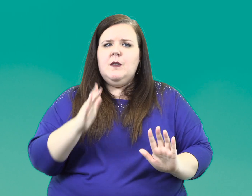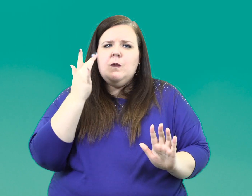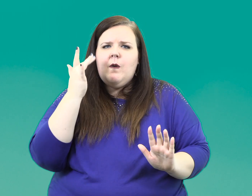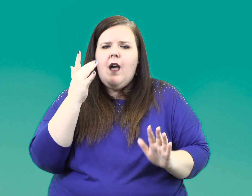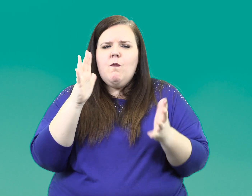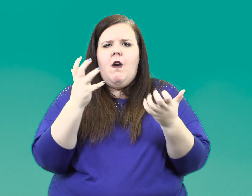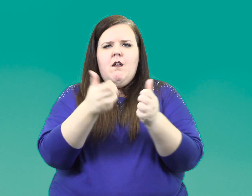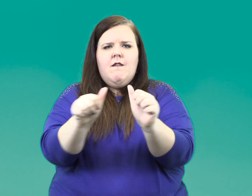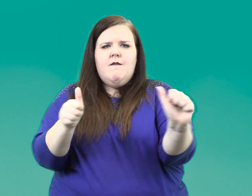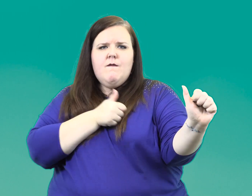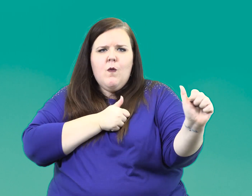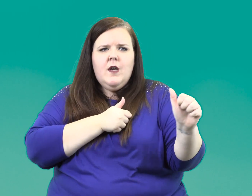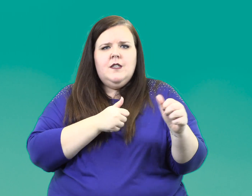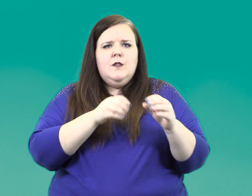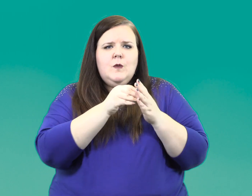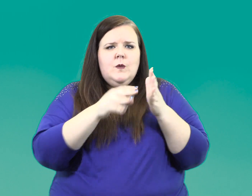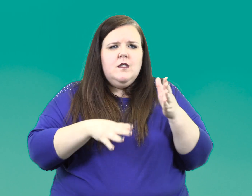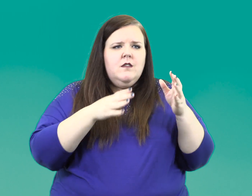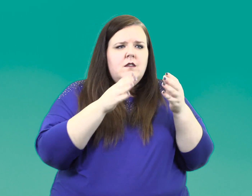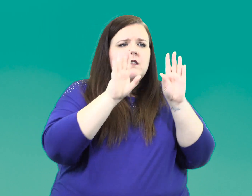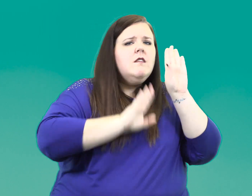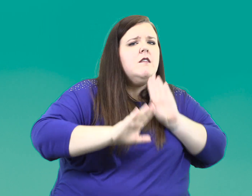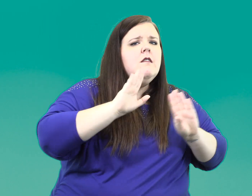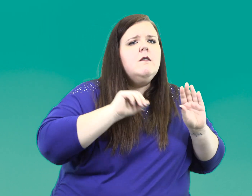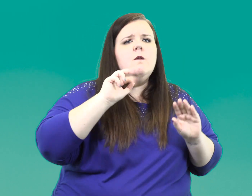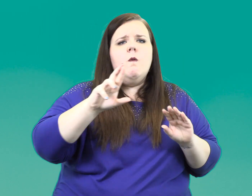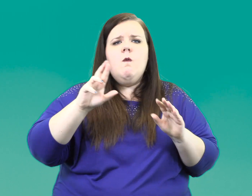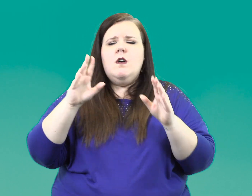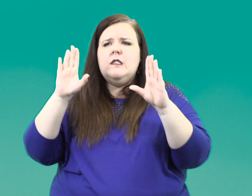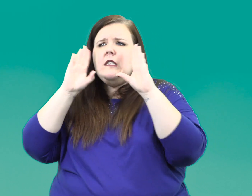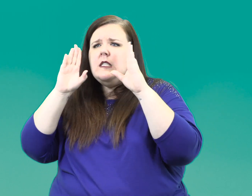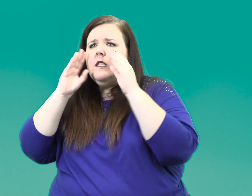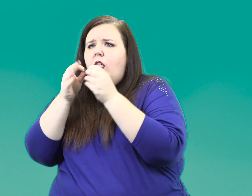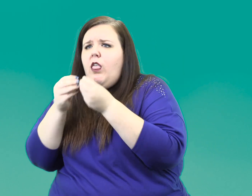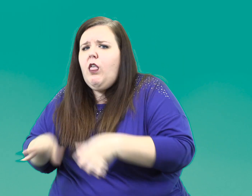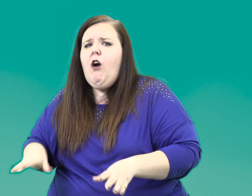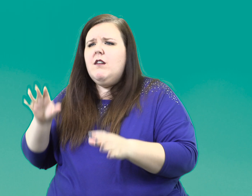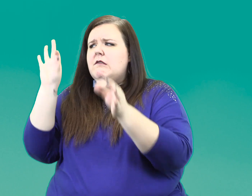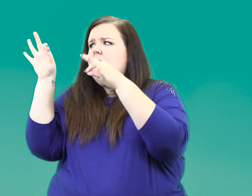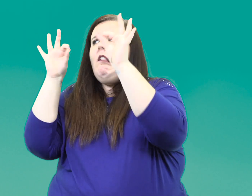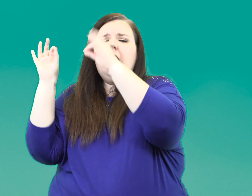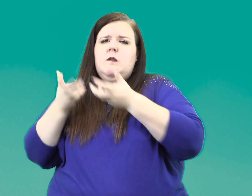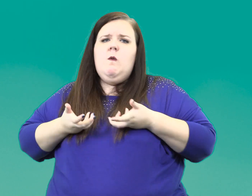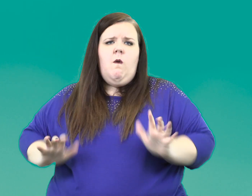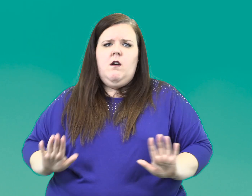You want to avoid frustration and loss of attention.